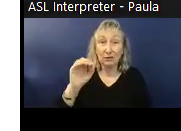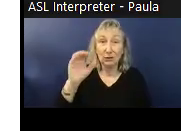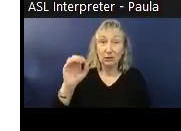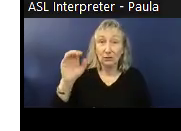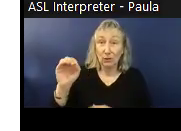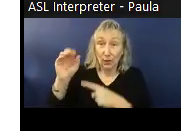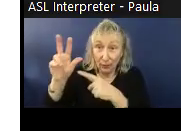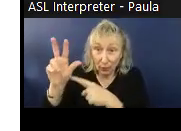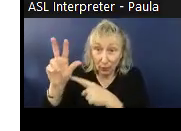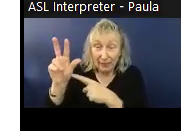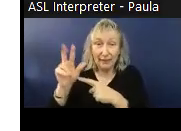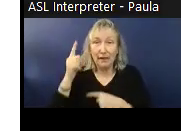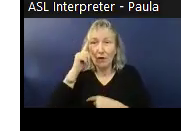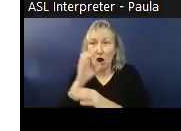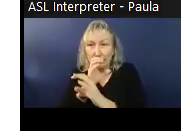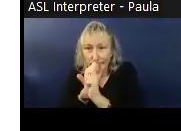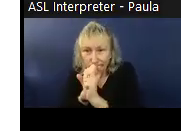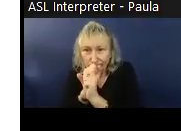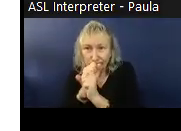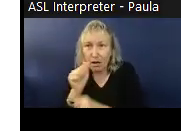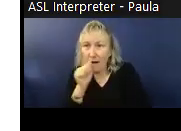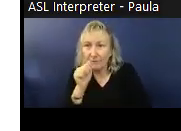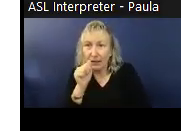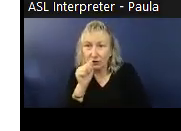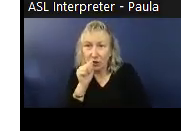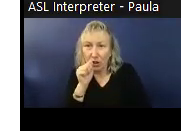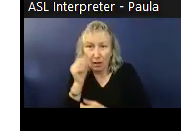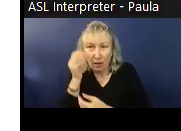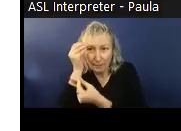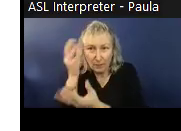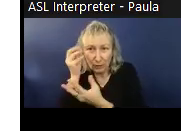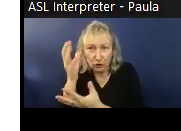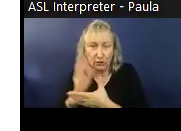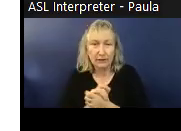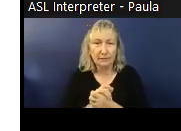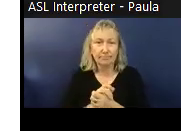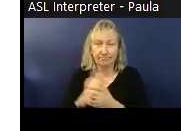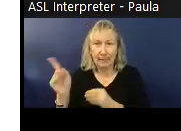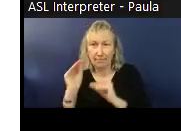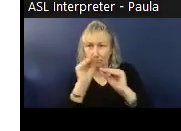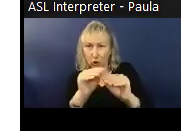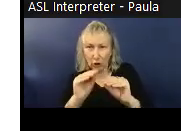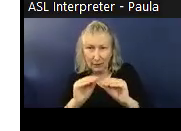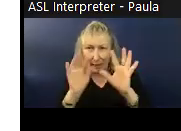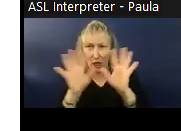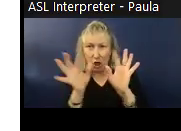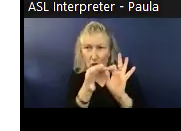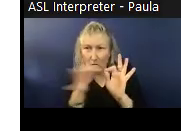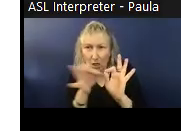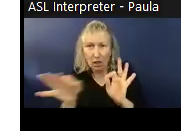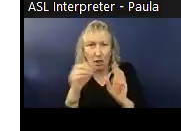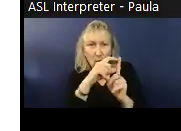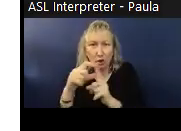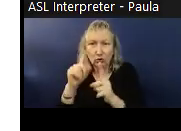This section was updated to really help differentiate between the different